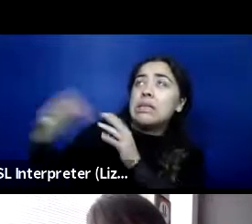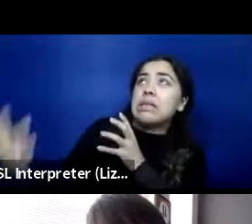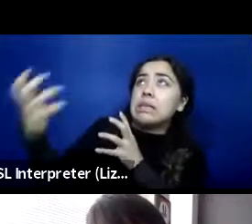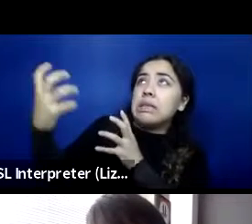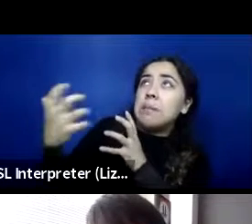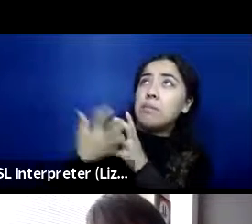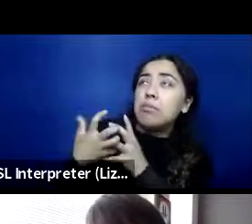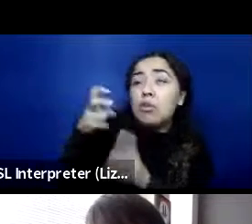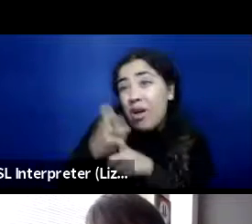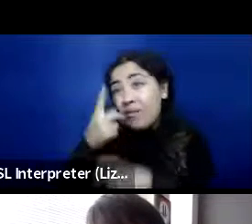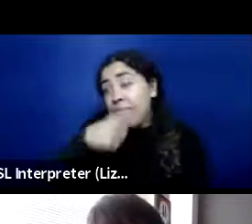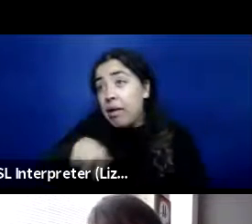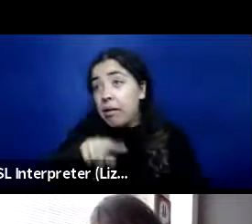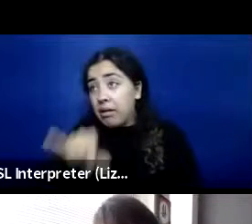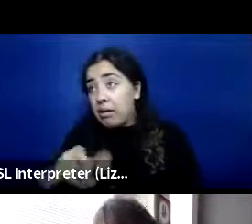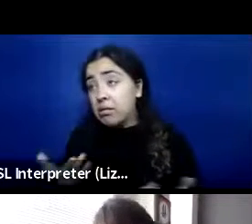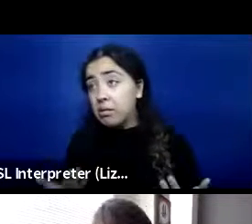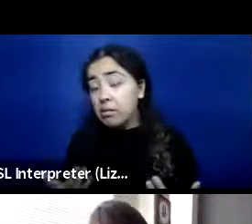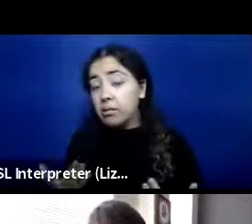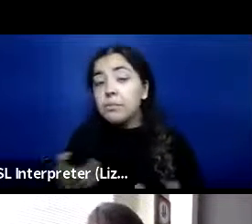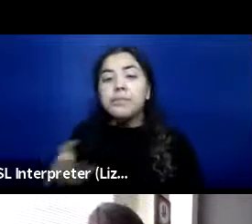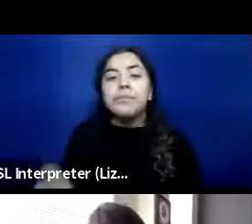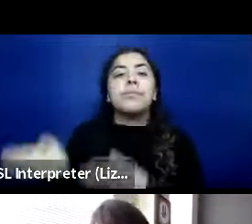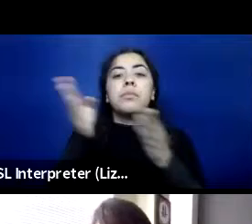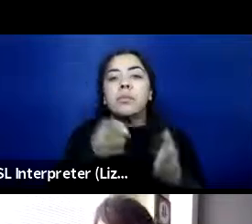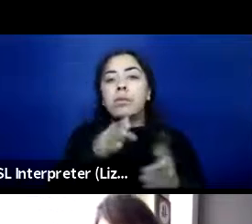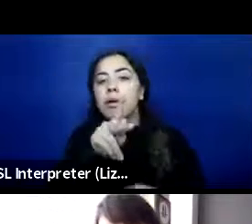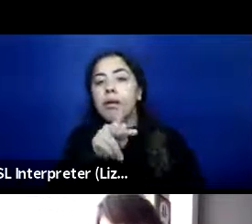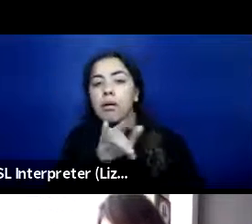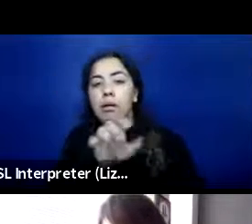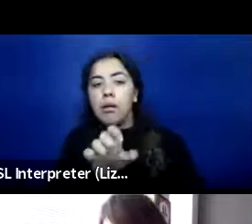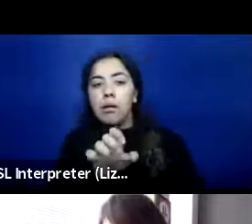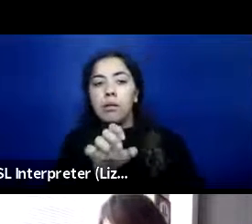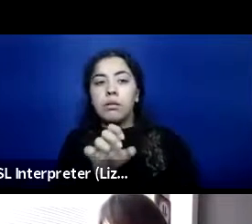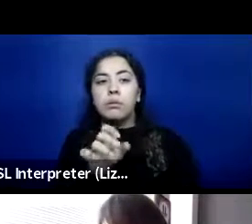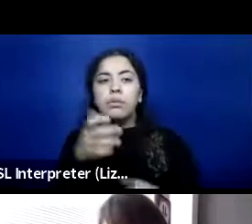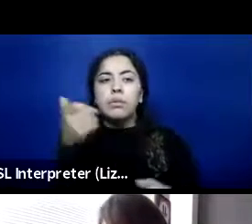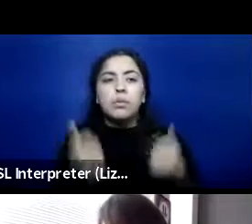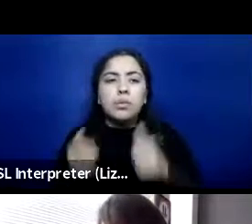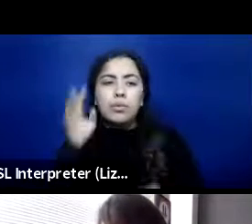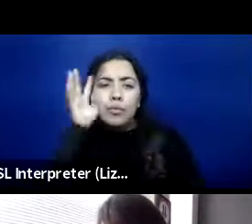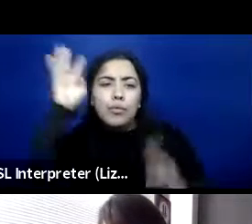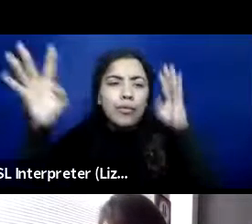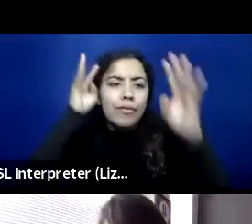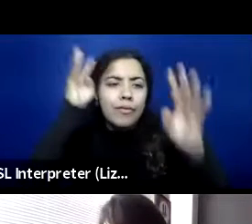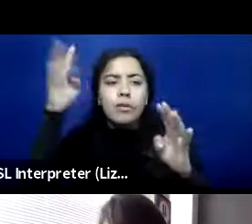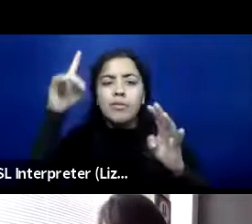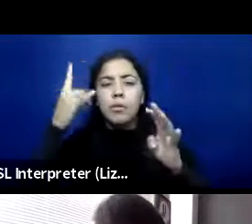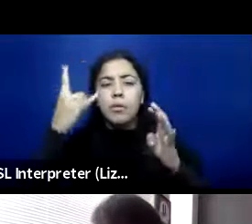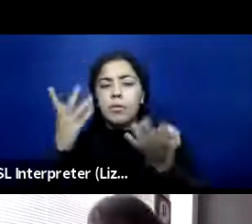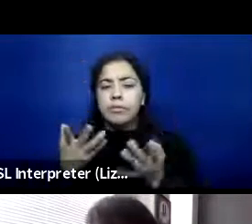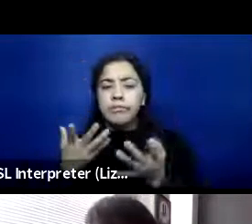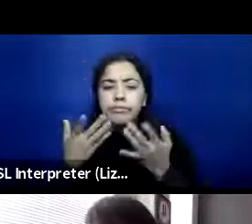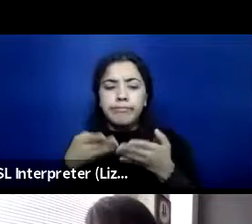What improvements or innovations in mainstream technology like voice assistance and robots, AI-powered software